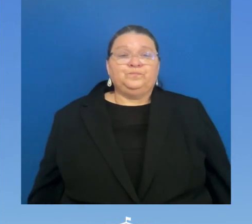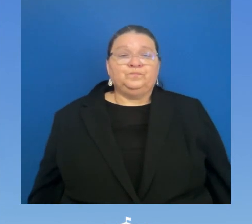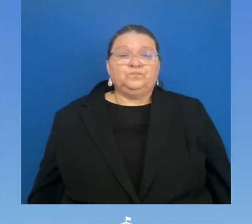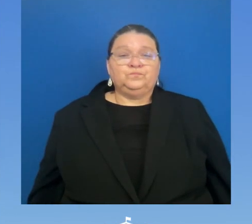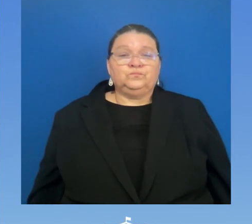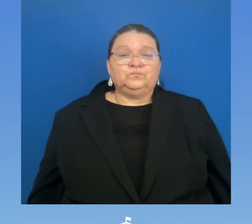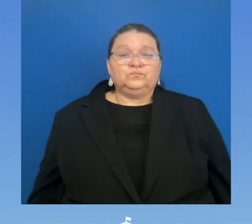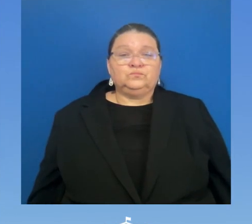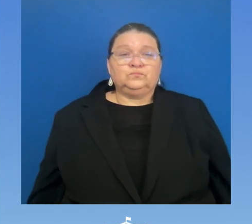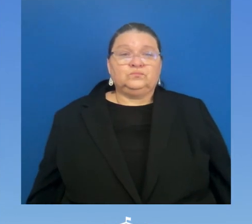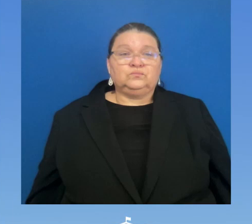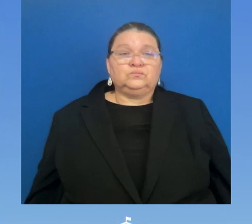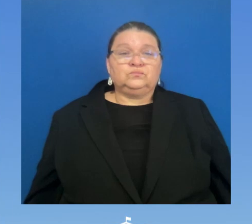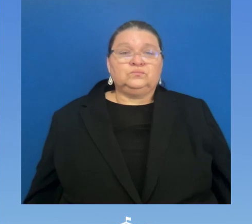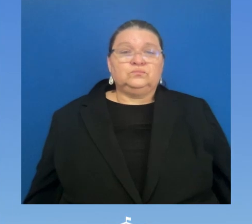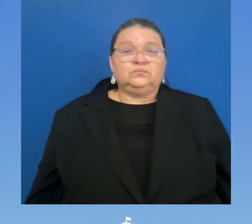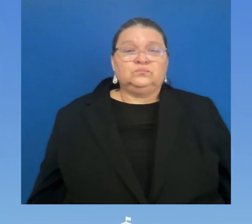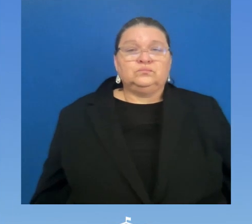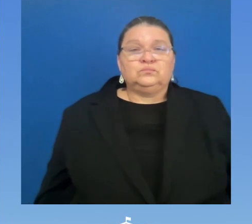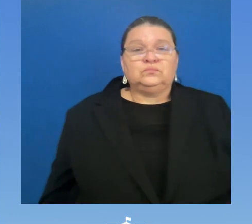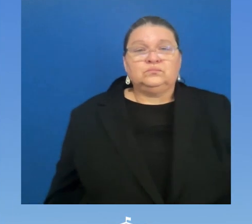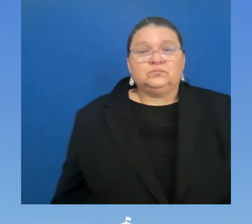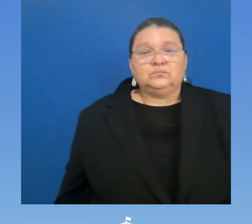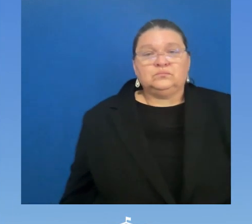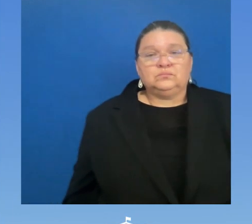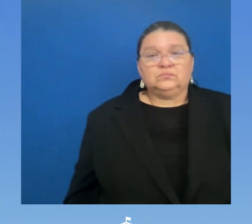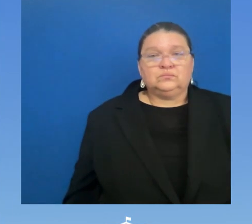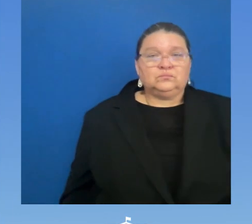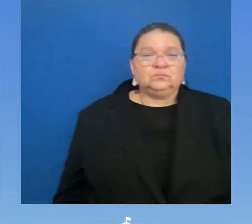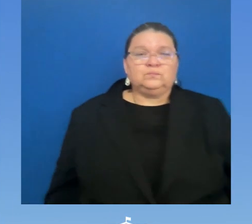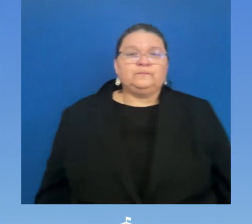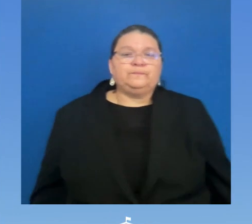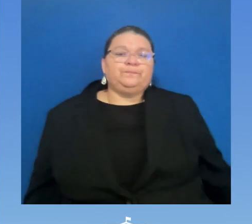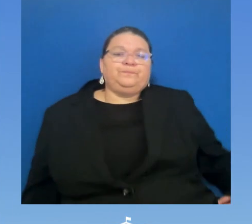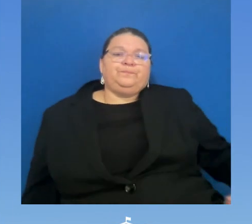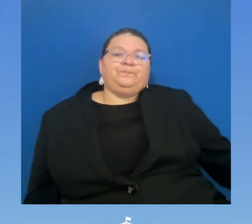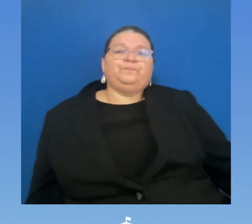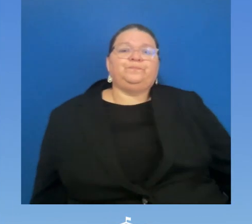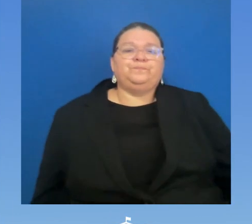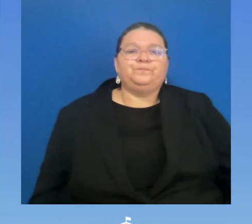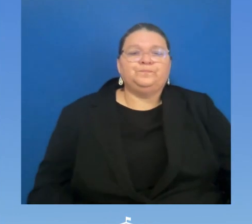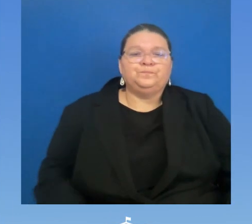I know that you are one of the first Fortune 500 companies to institute an audit.